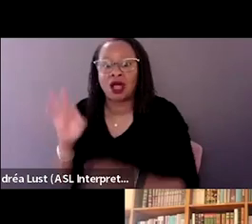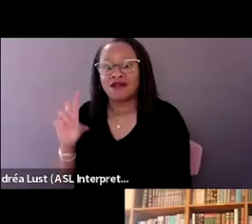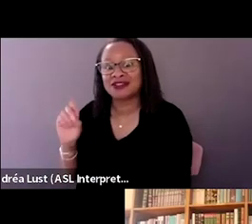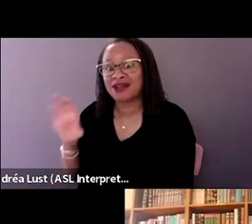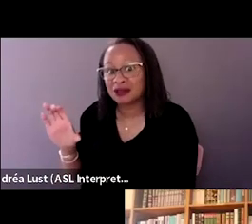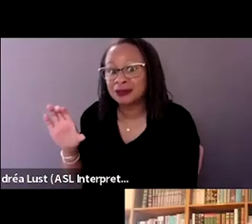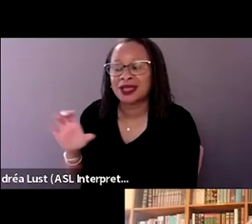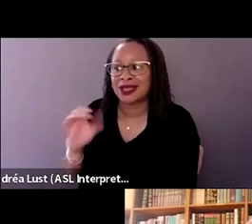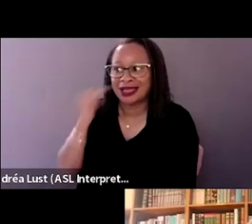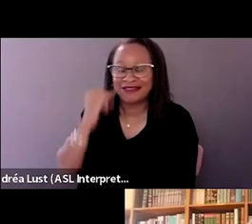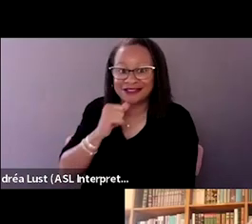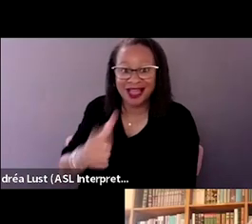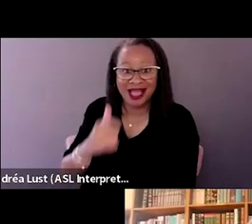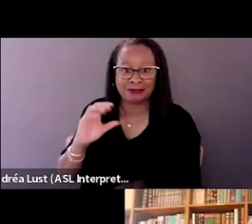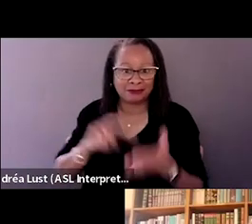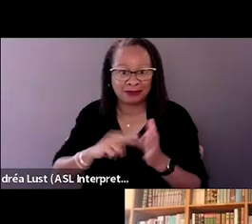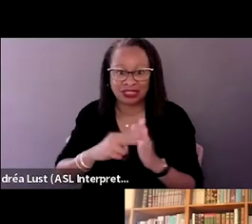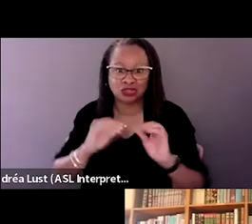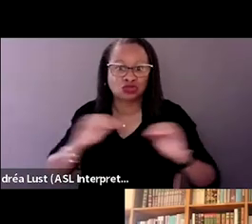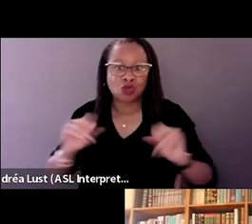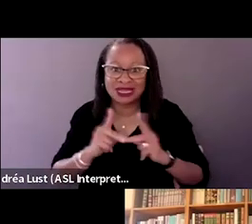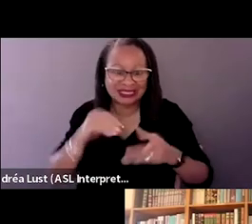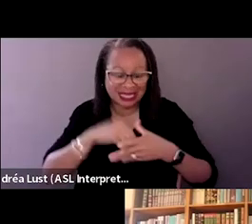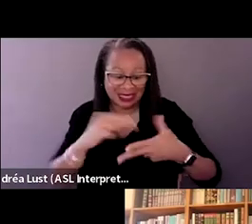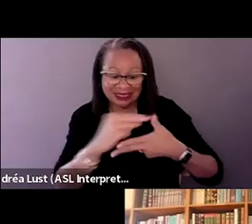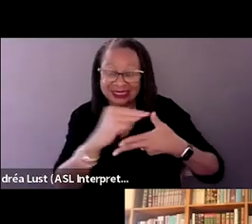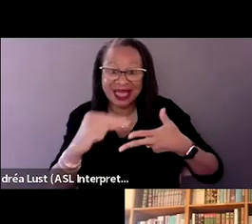there is no place inside the slots for this kind of film